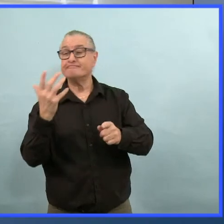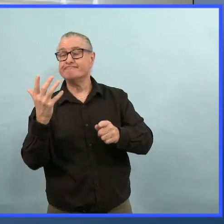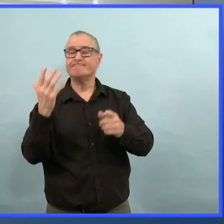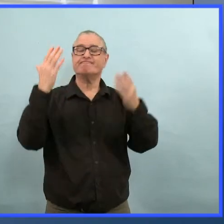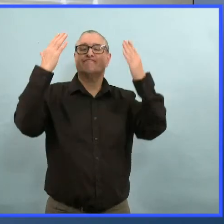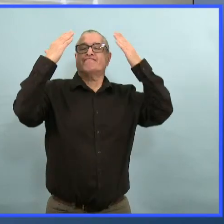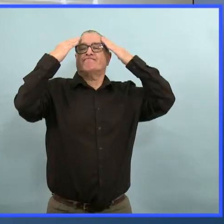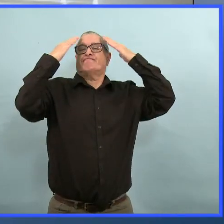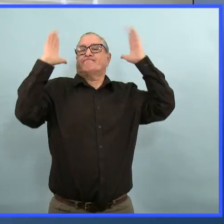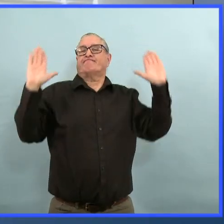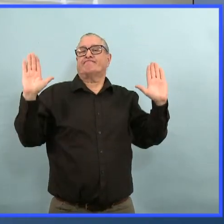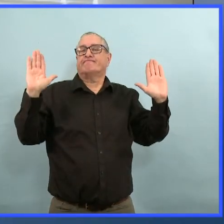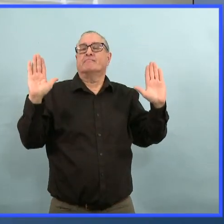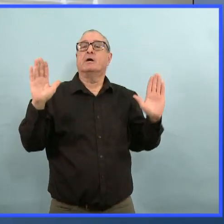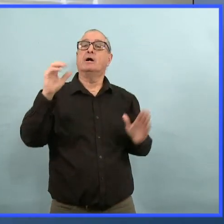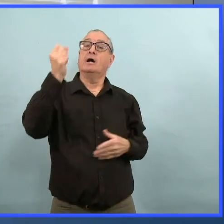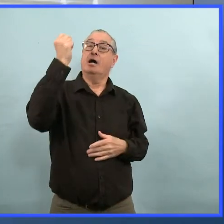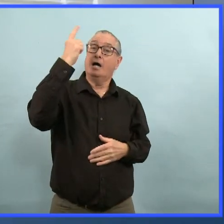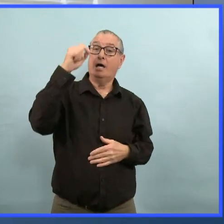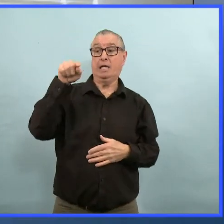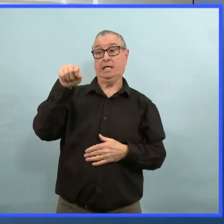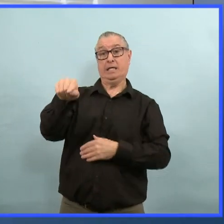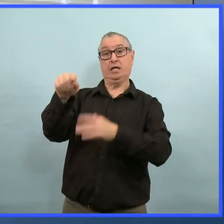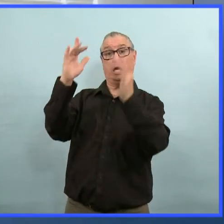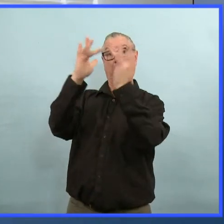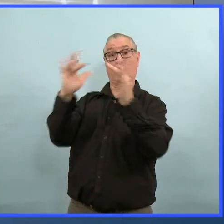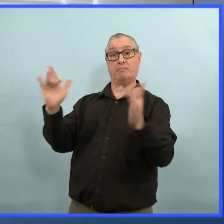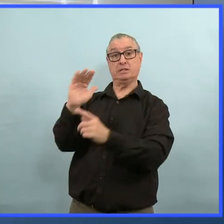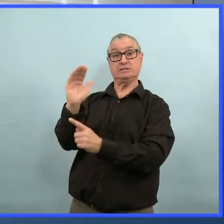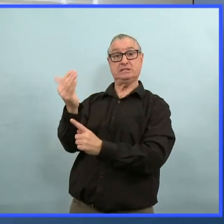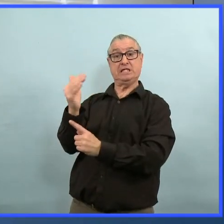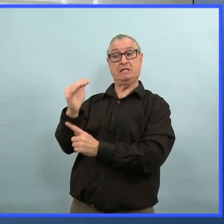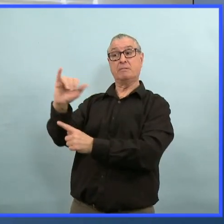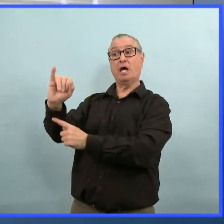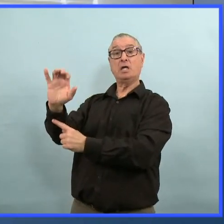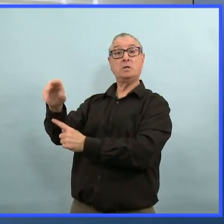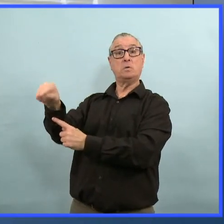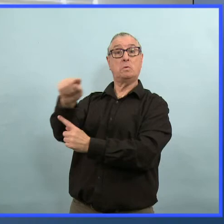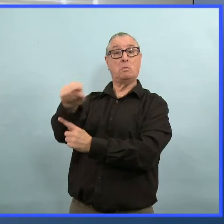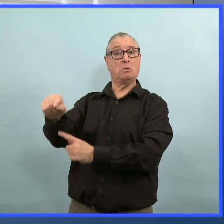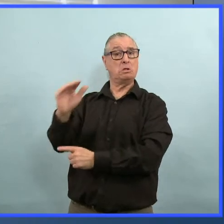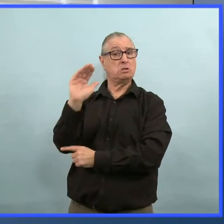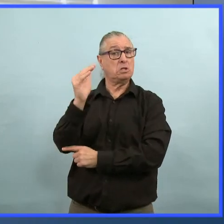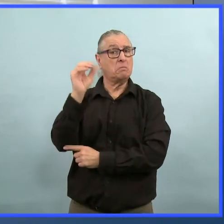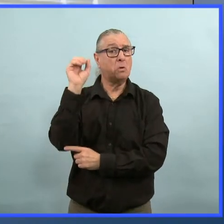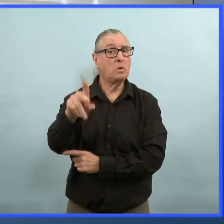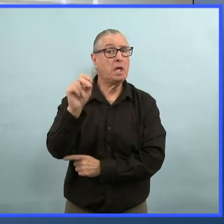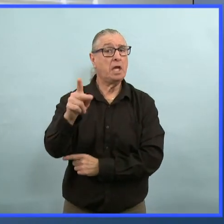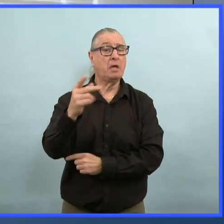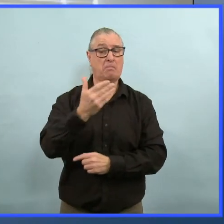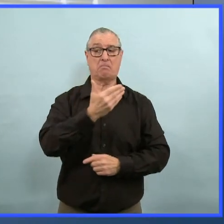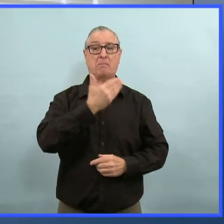the health care system including hospitalization and icu related to pediatric patients